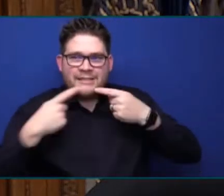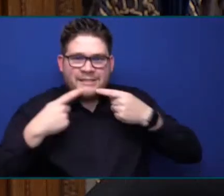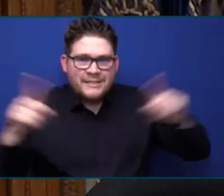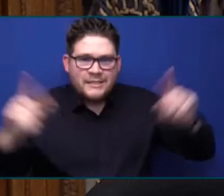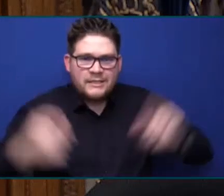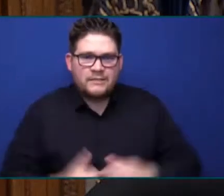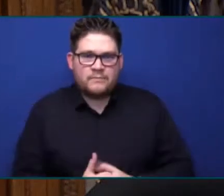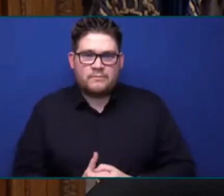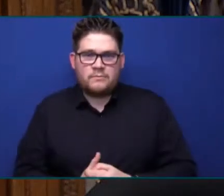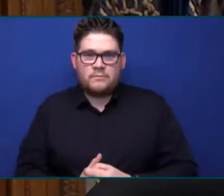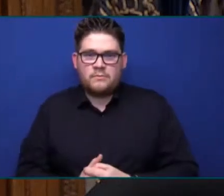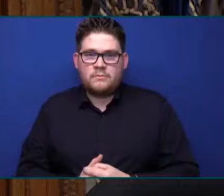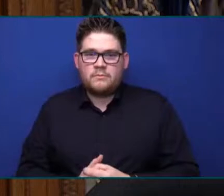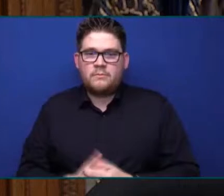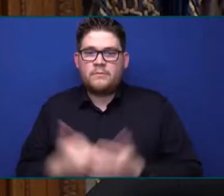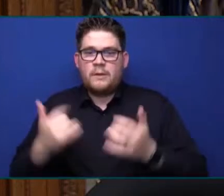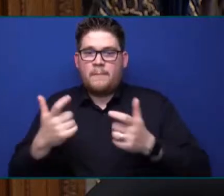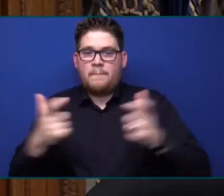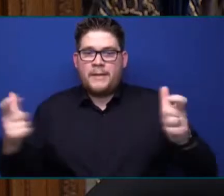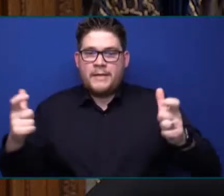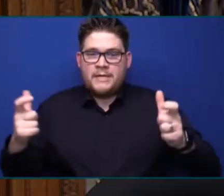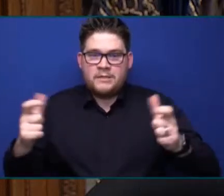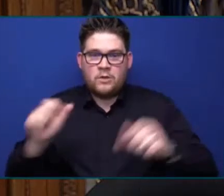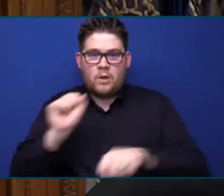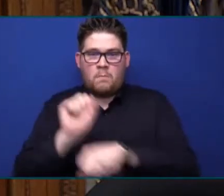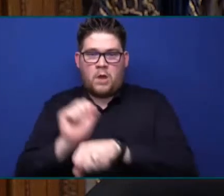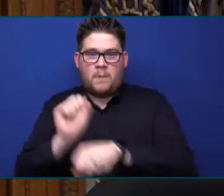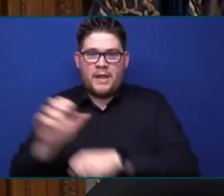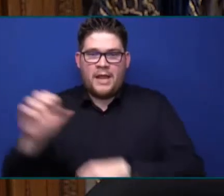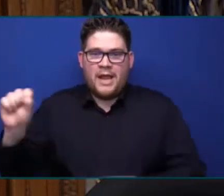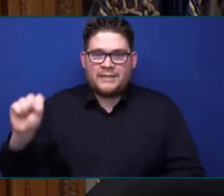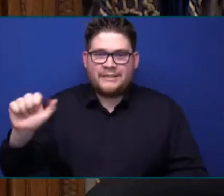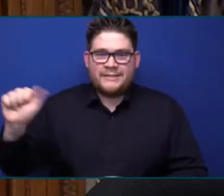SAP Labs committed to employment equity, we’re heading in the right direction.